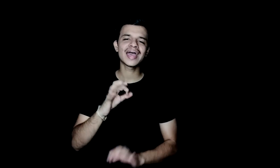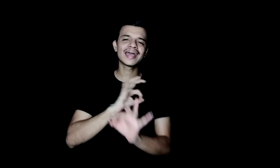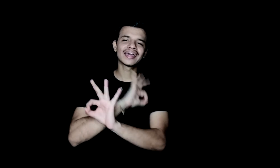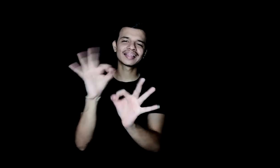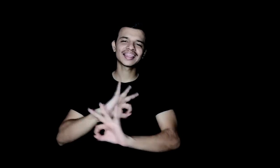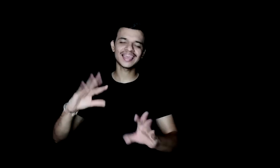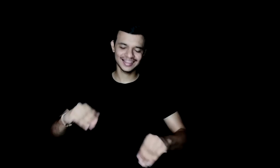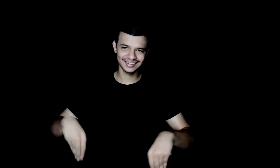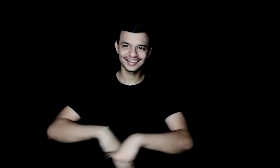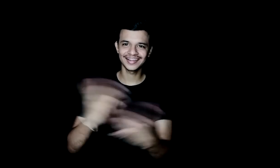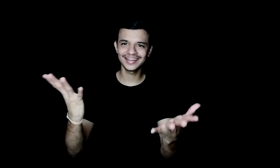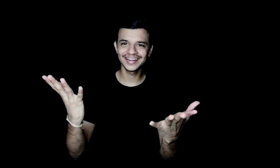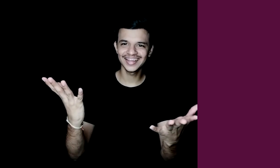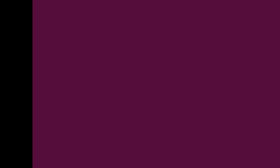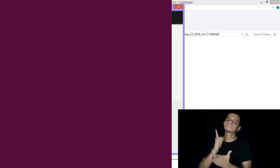Don't worry, We also have a video on how to download adobe photoshop software.